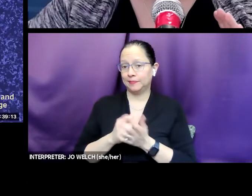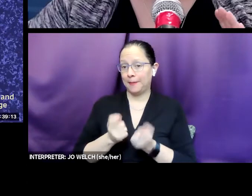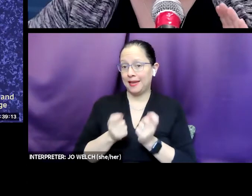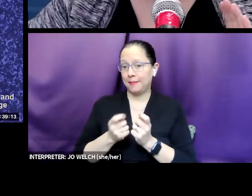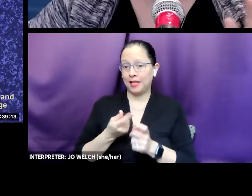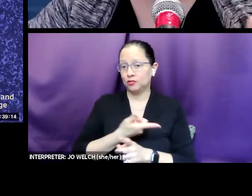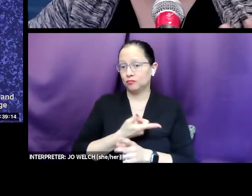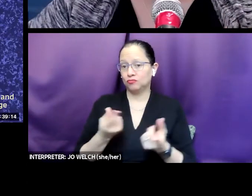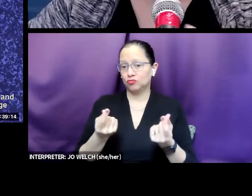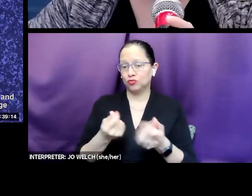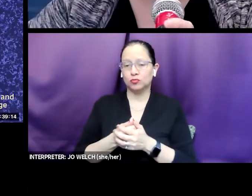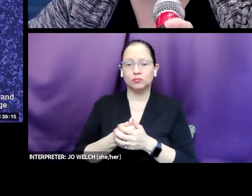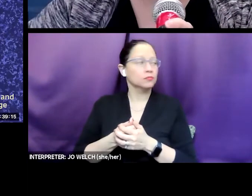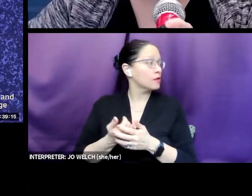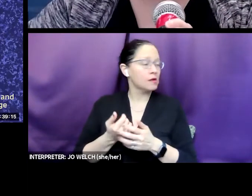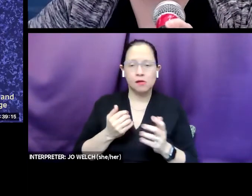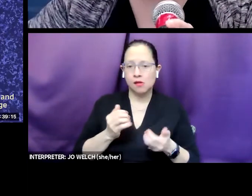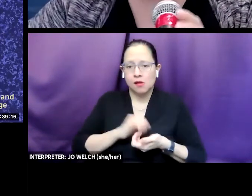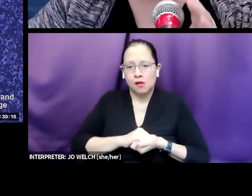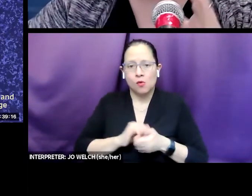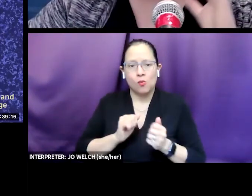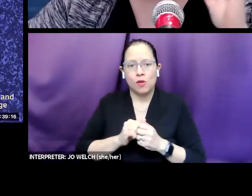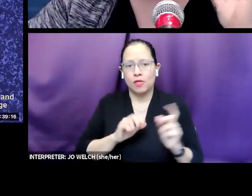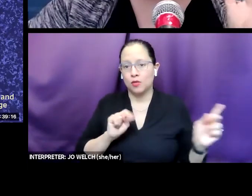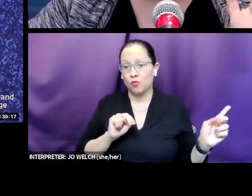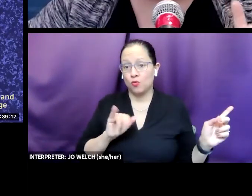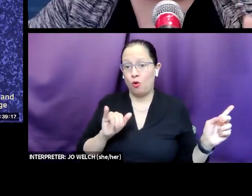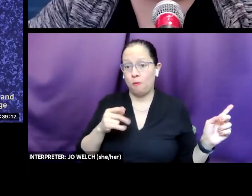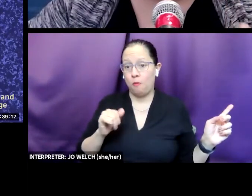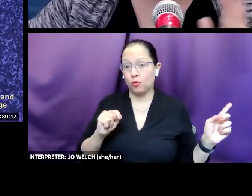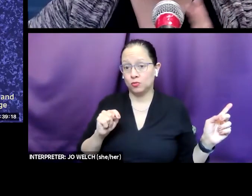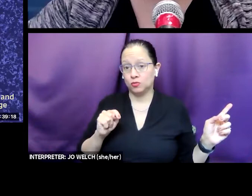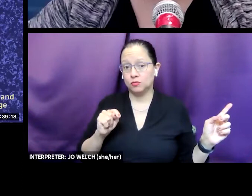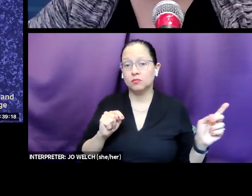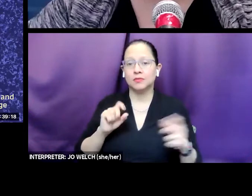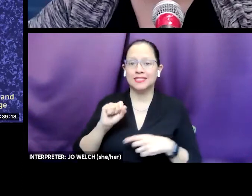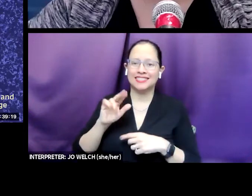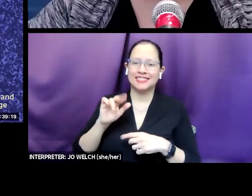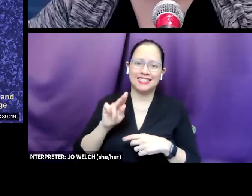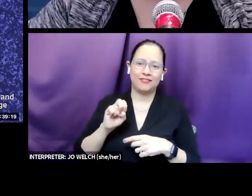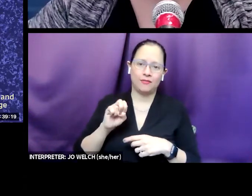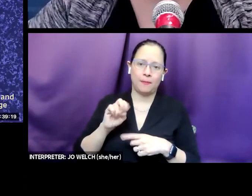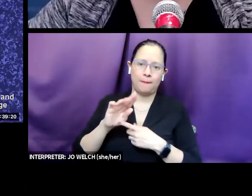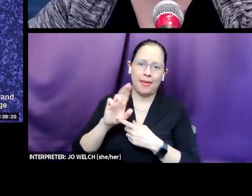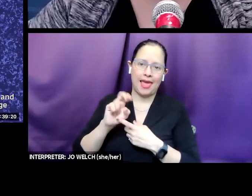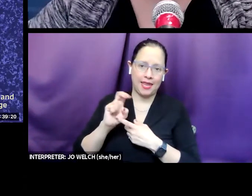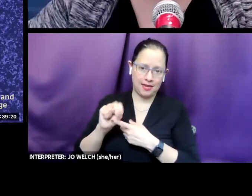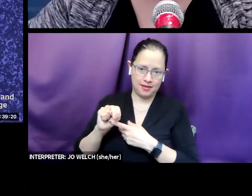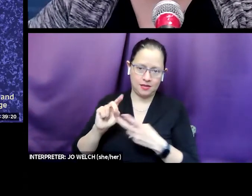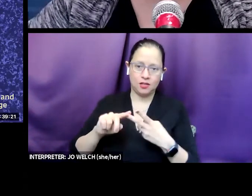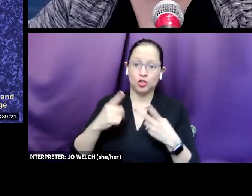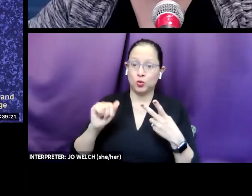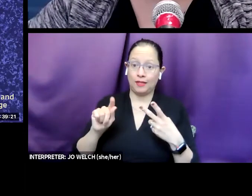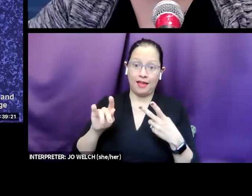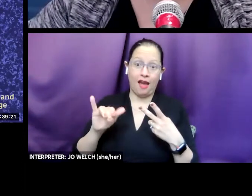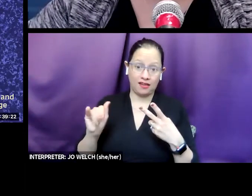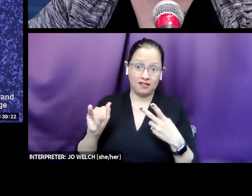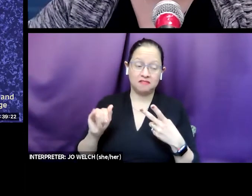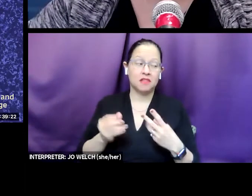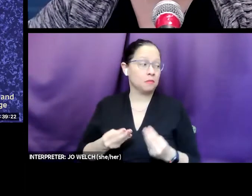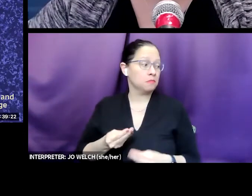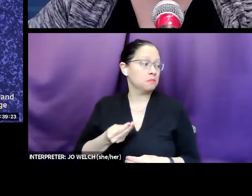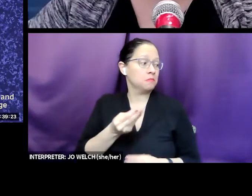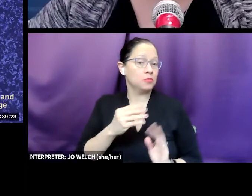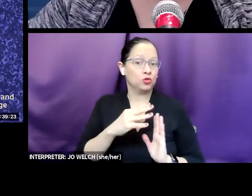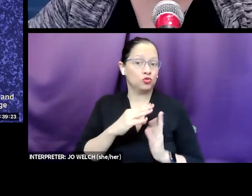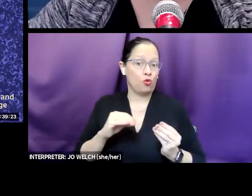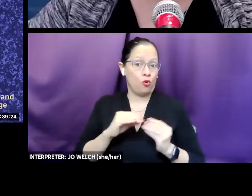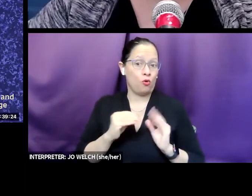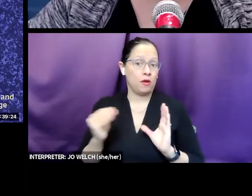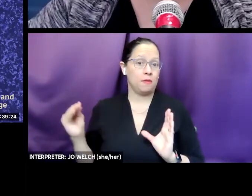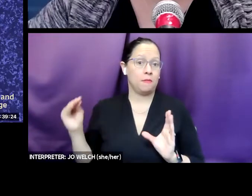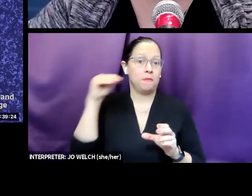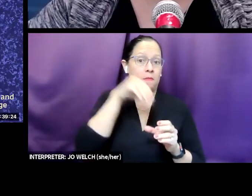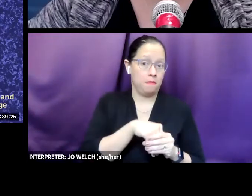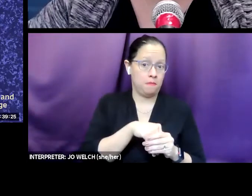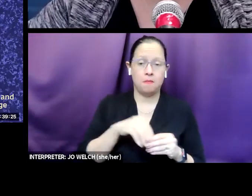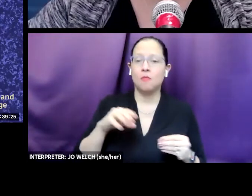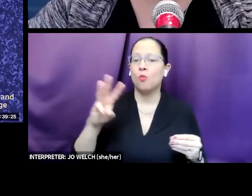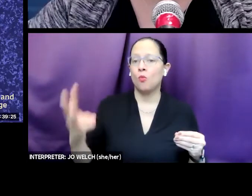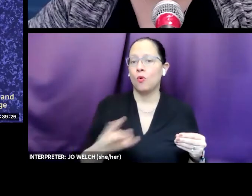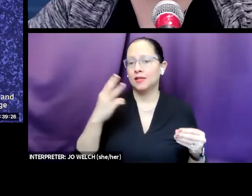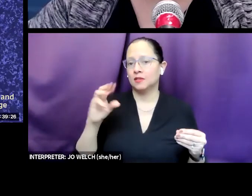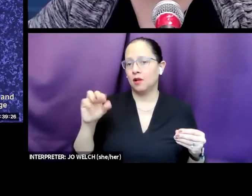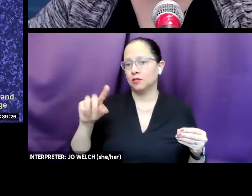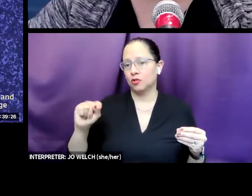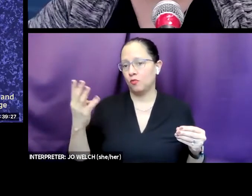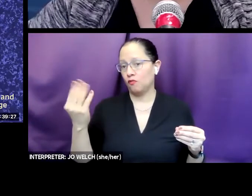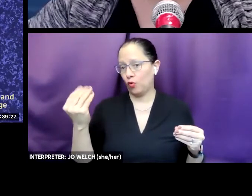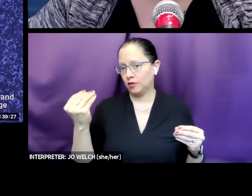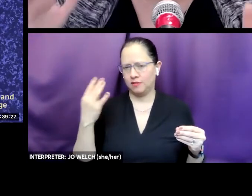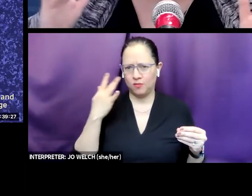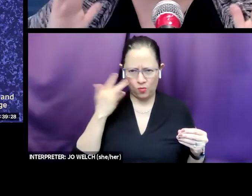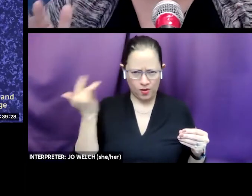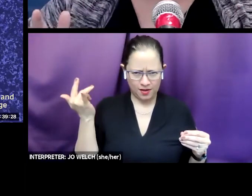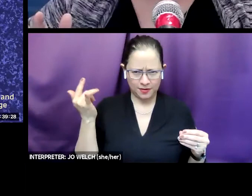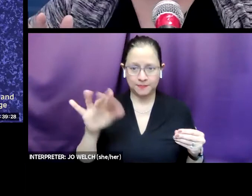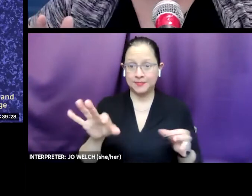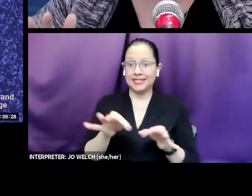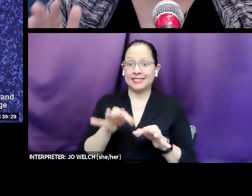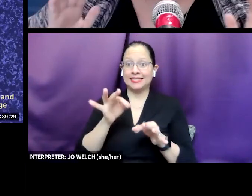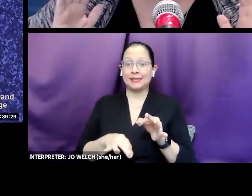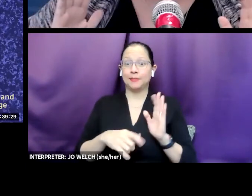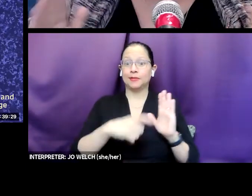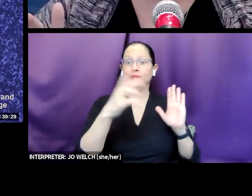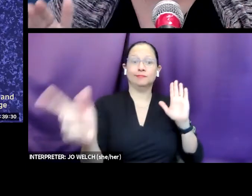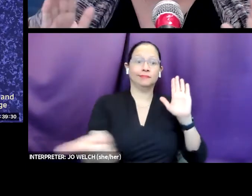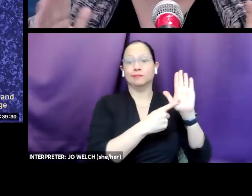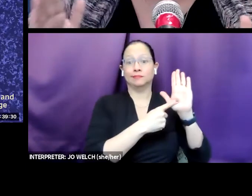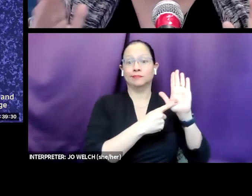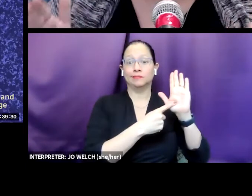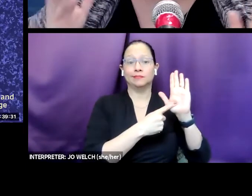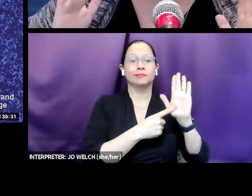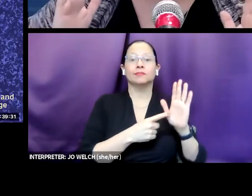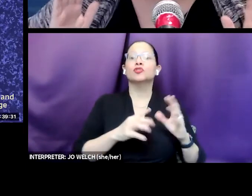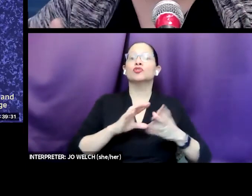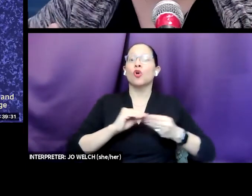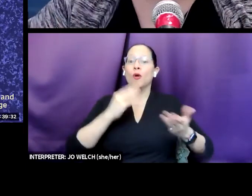they colluded with the New York Post. And this is Steve Bannon and Giuliani to drop this story on Wednesday October 14th. And the idea was simple, get the story out there and let the internet, do its worst.